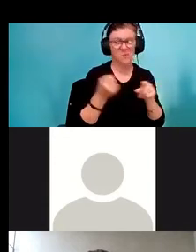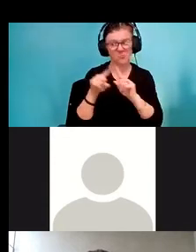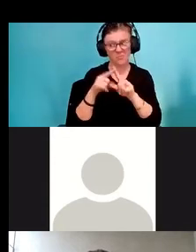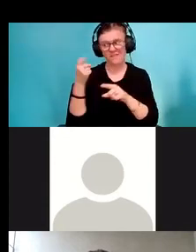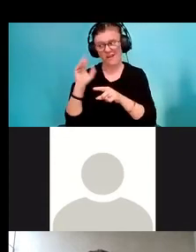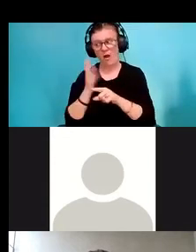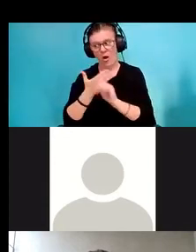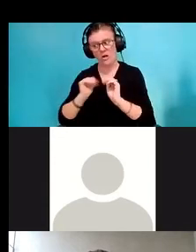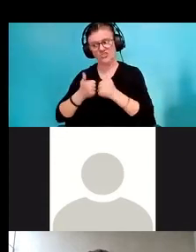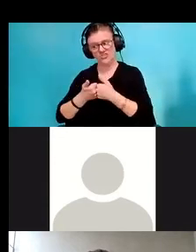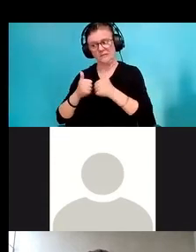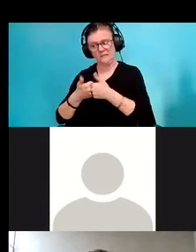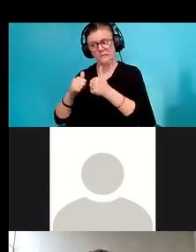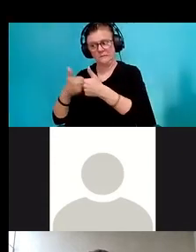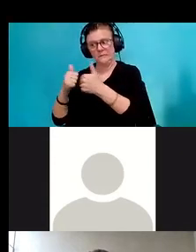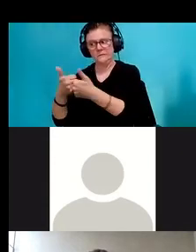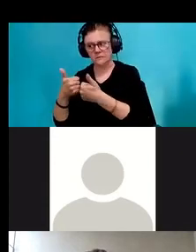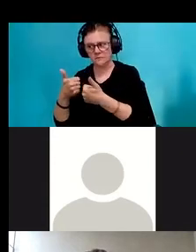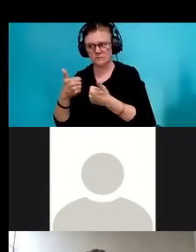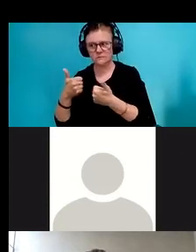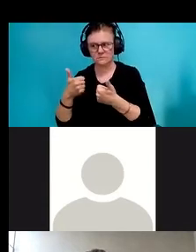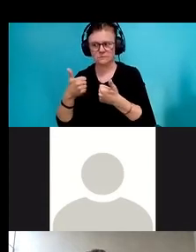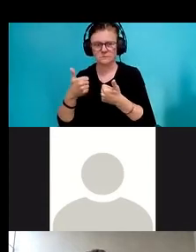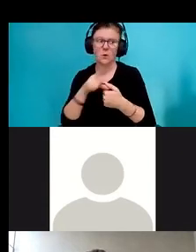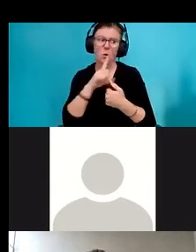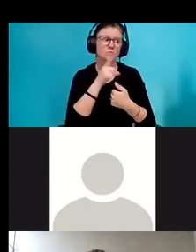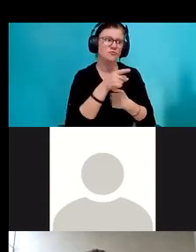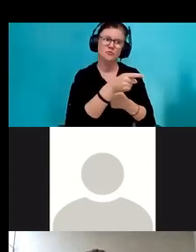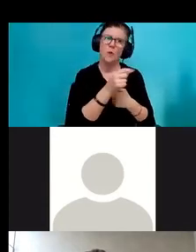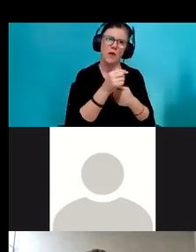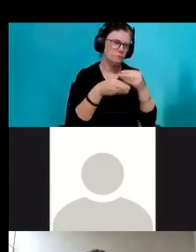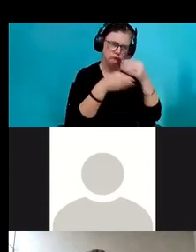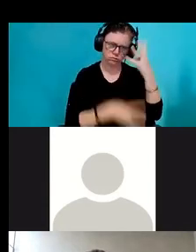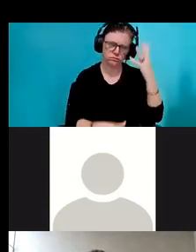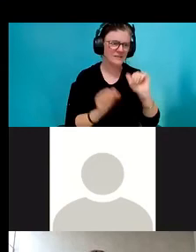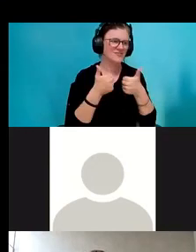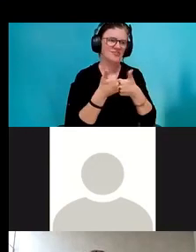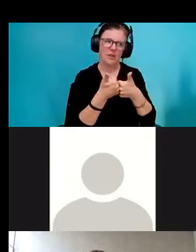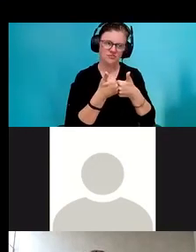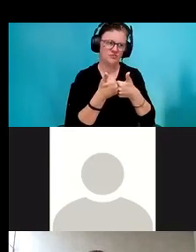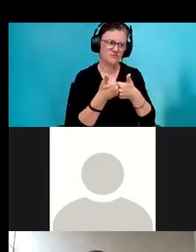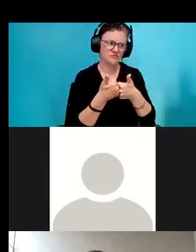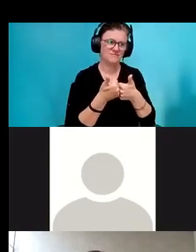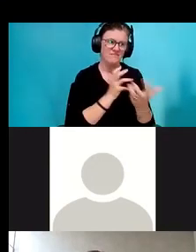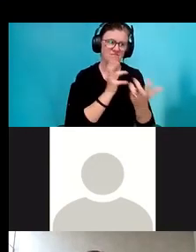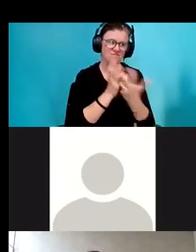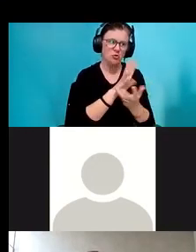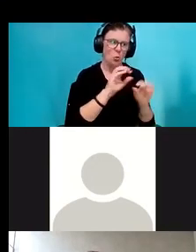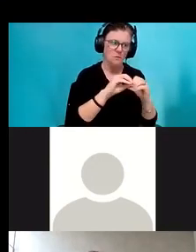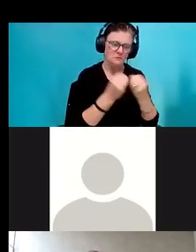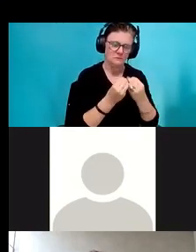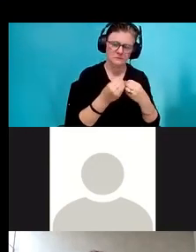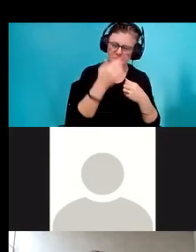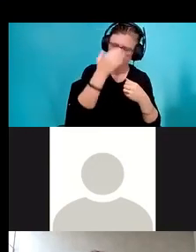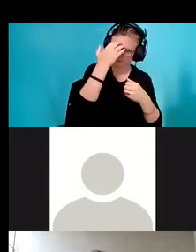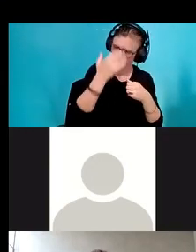If you have, I'm sure, most of you have a whole slew of challenges that are unique. And so if you think about the biggest and the most